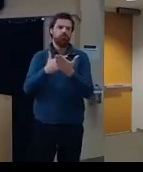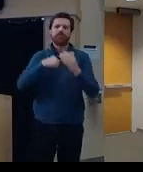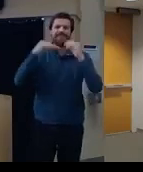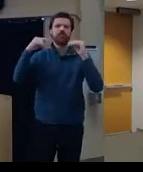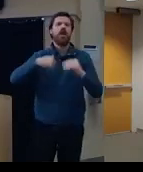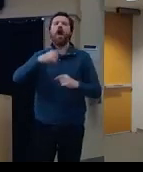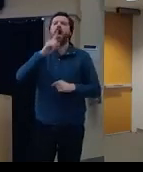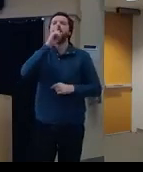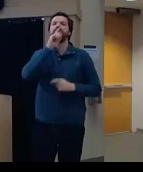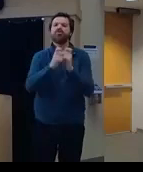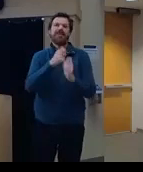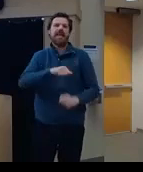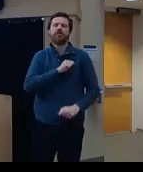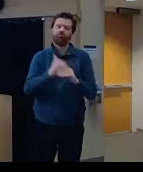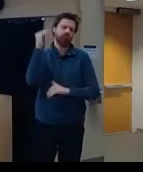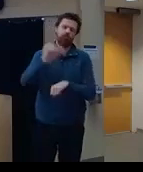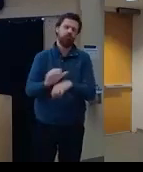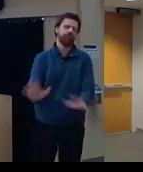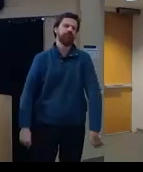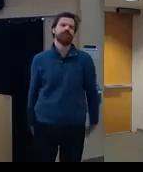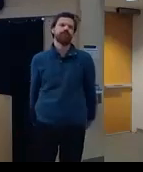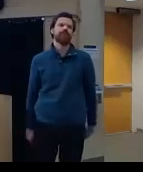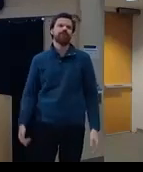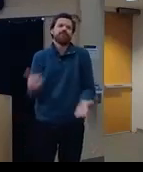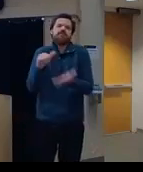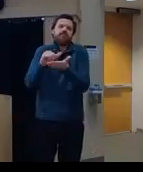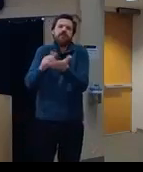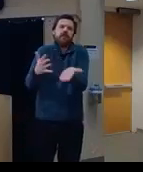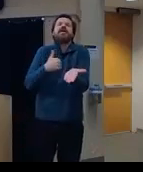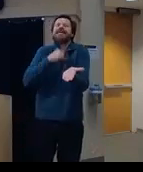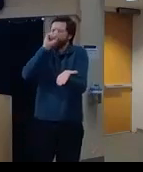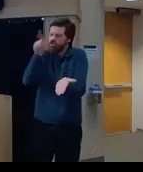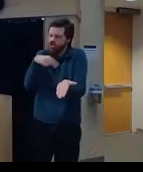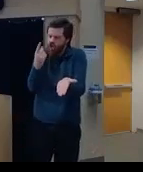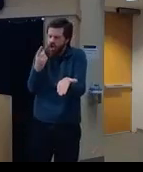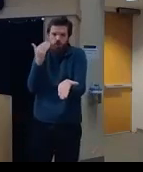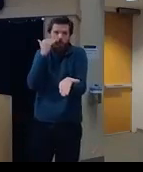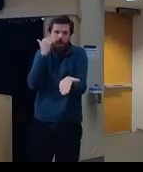attitudes it's too much work and it's probably impossible I simply want to raise awareness so